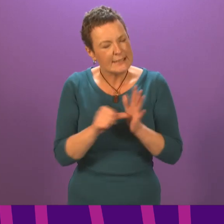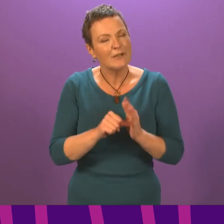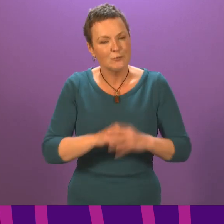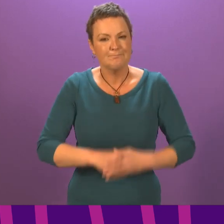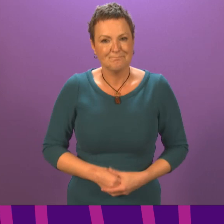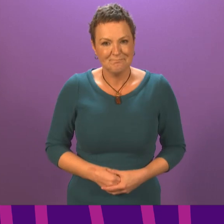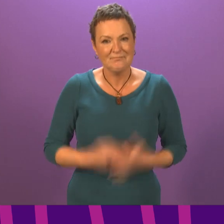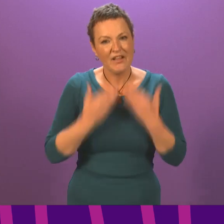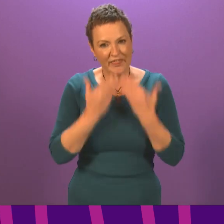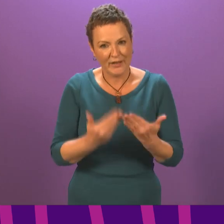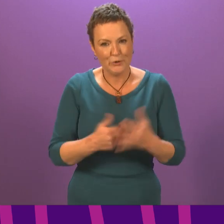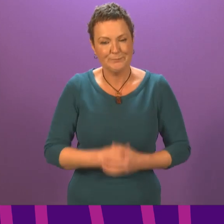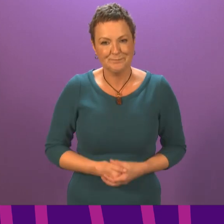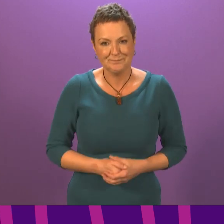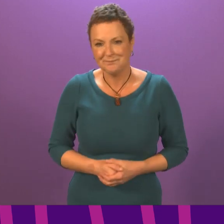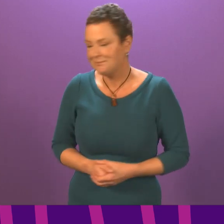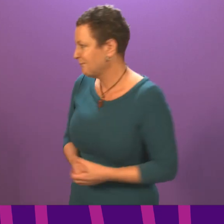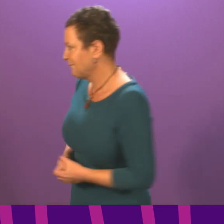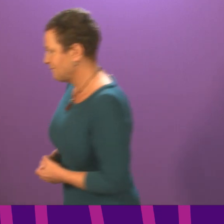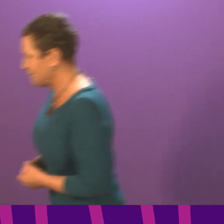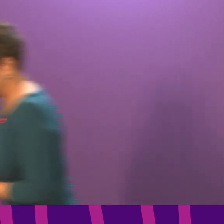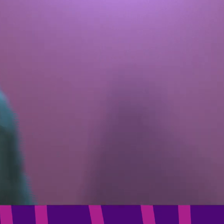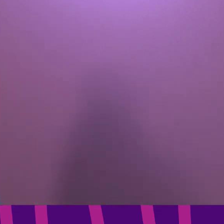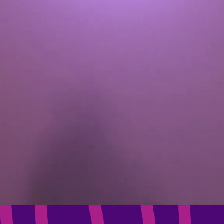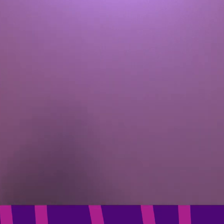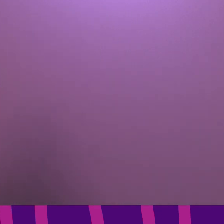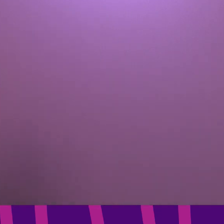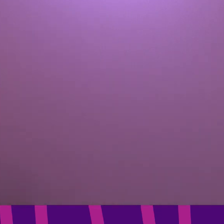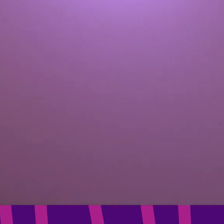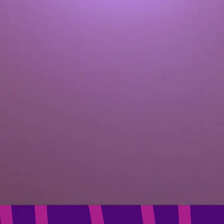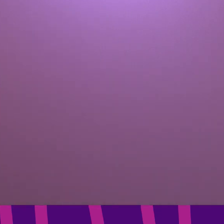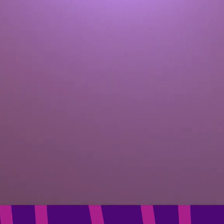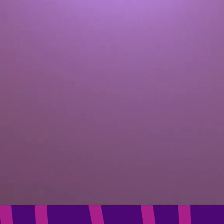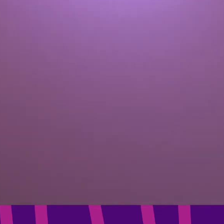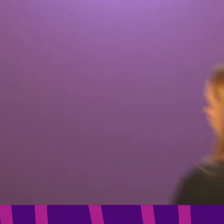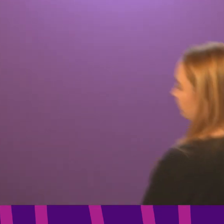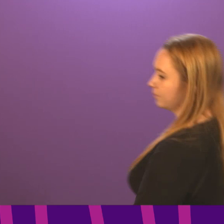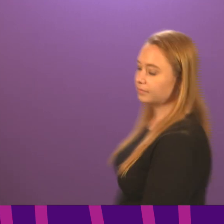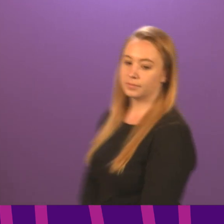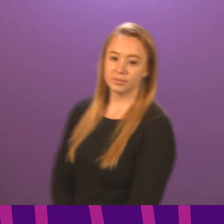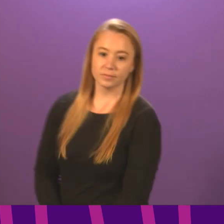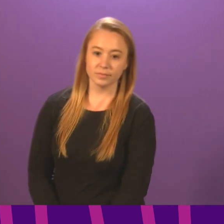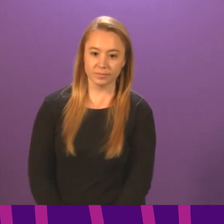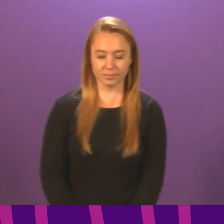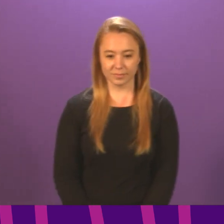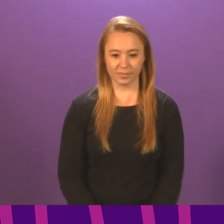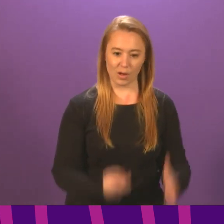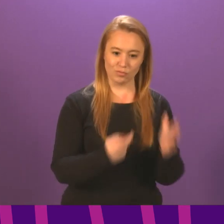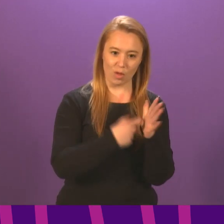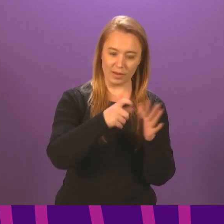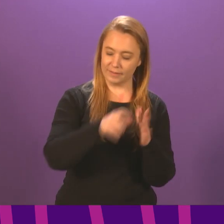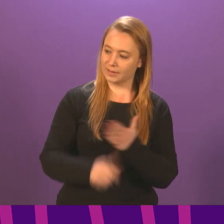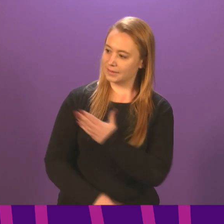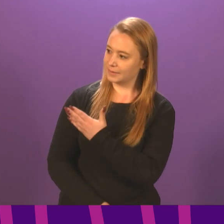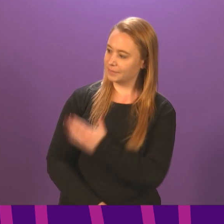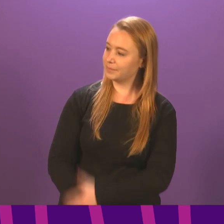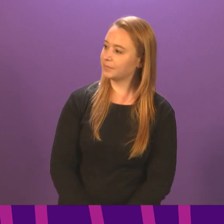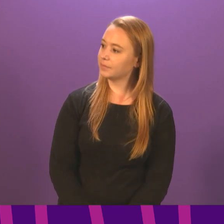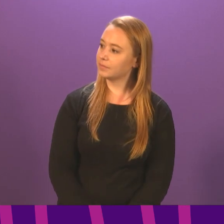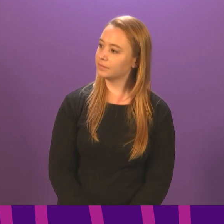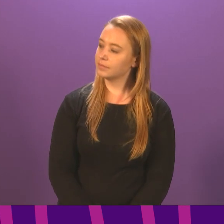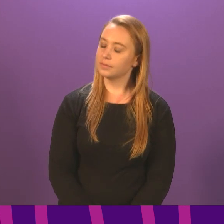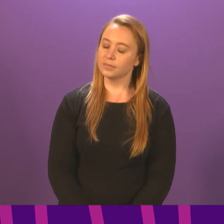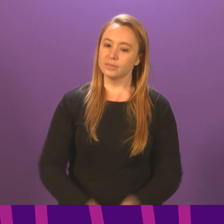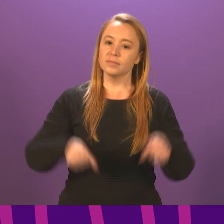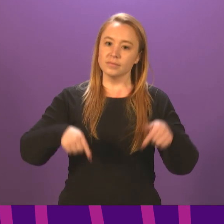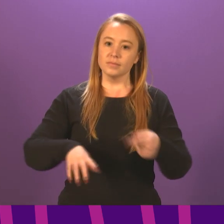Ruth Davidson (Edinburgh Central) (Con): This year has been difficult for us all, and,